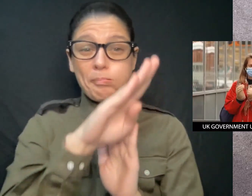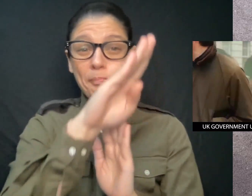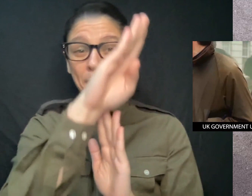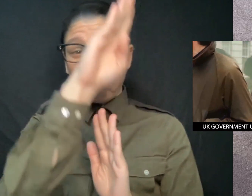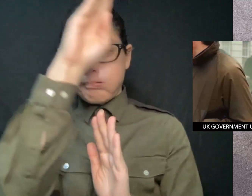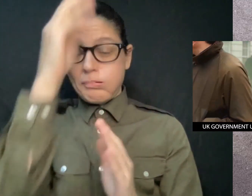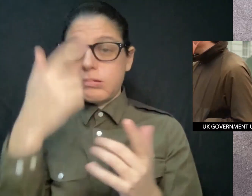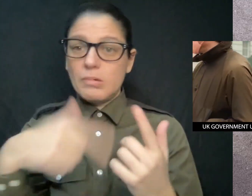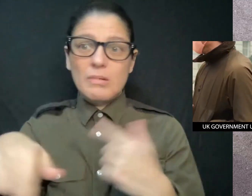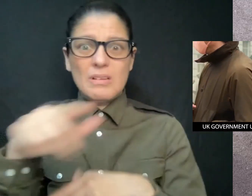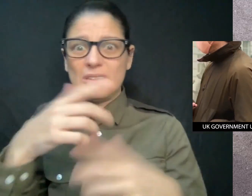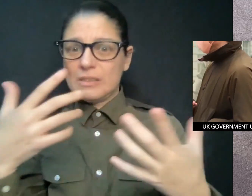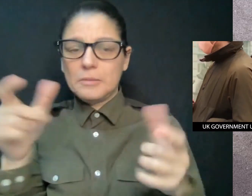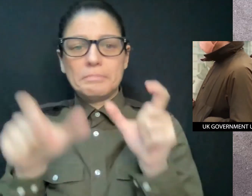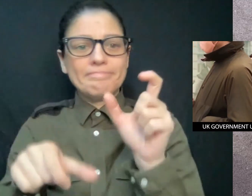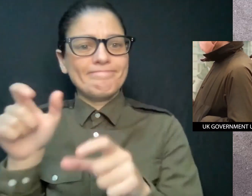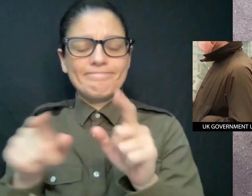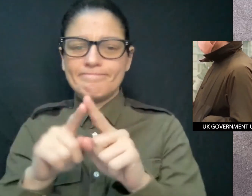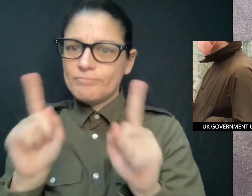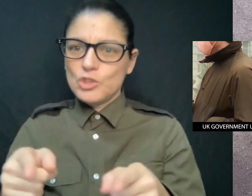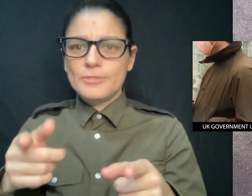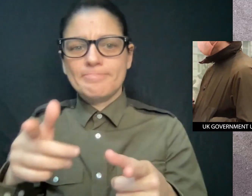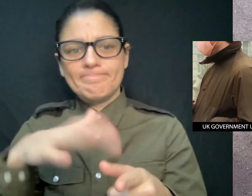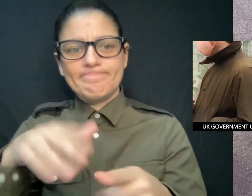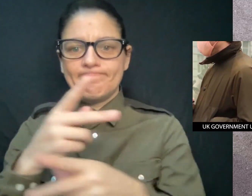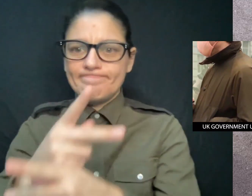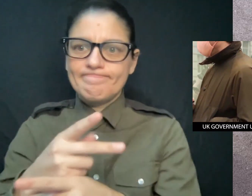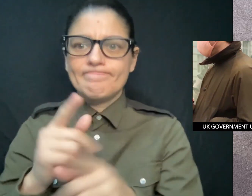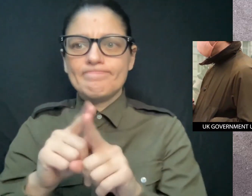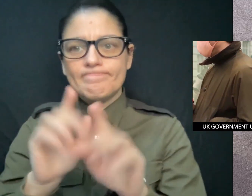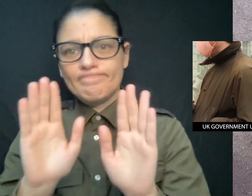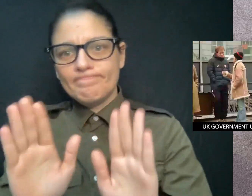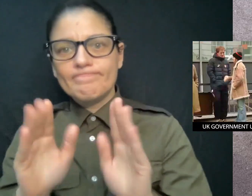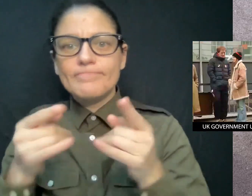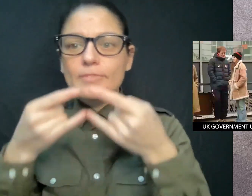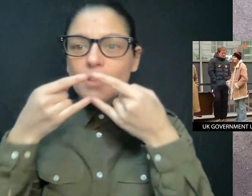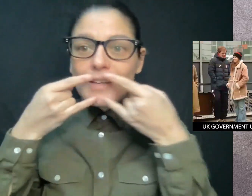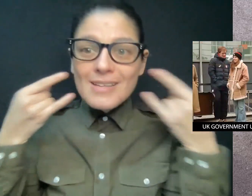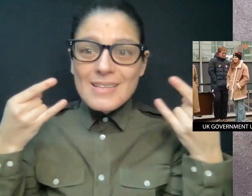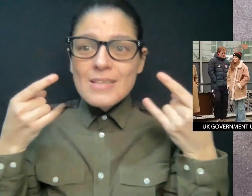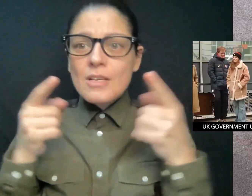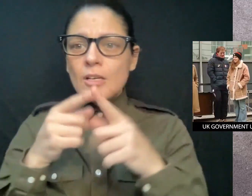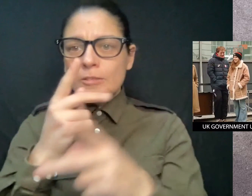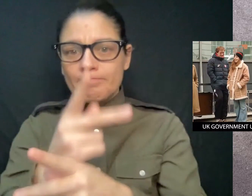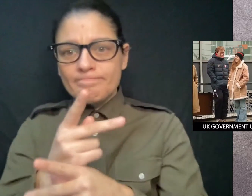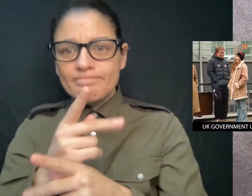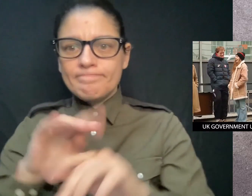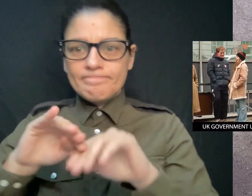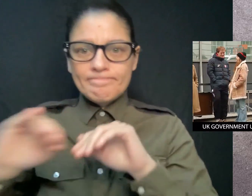omicron is already the dominant covid strain in London this week the country reached a